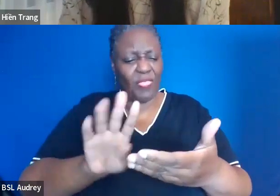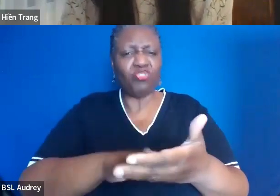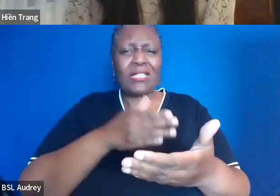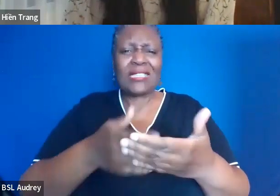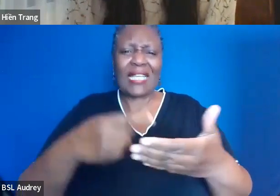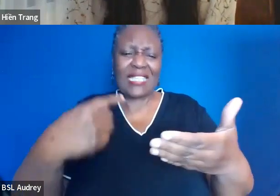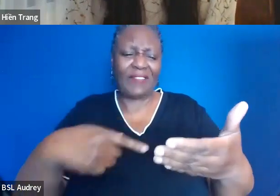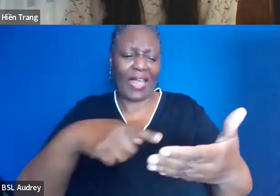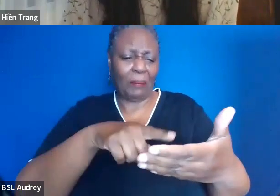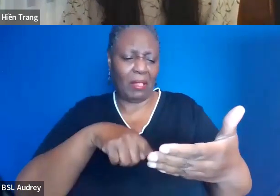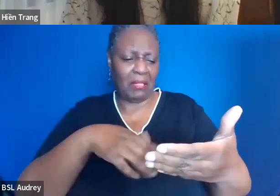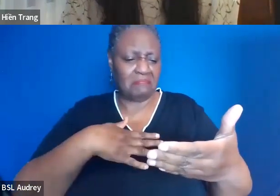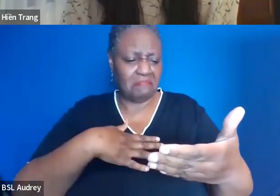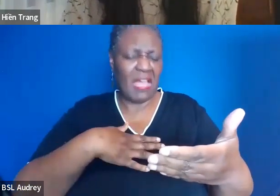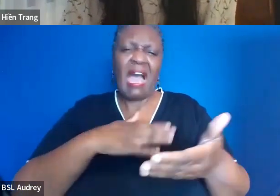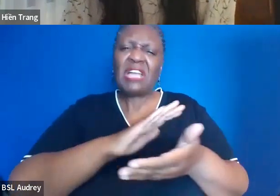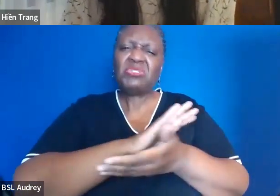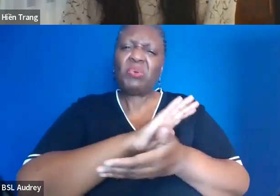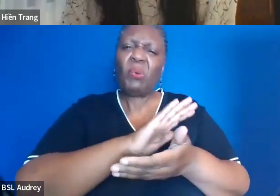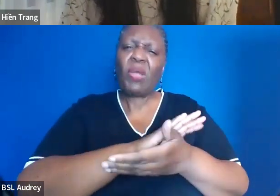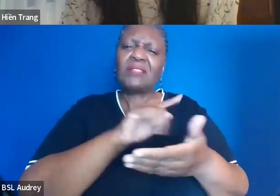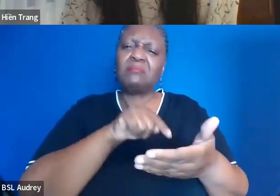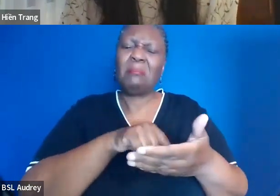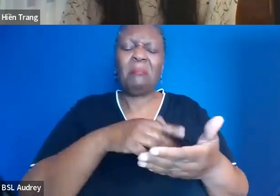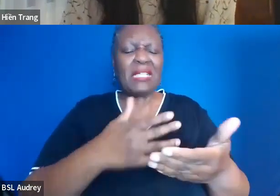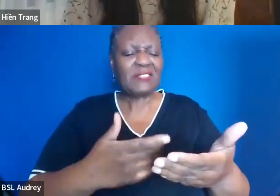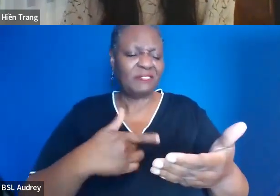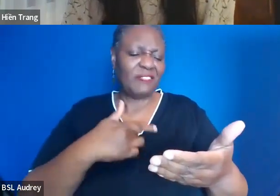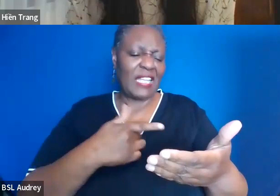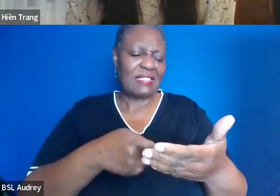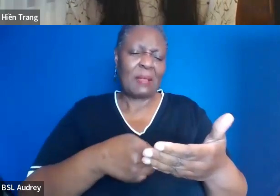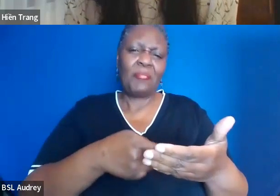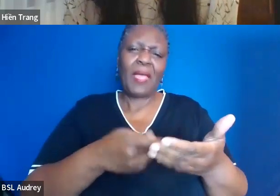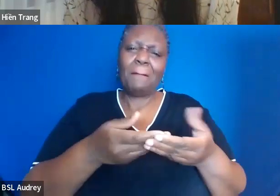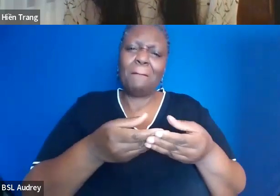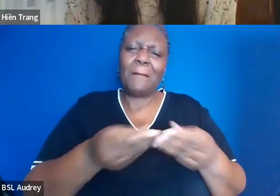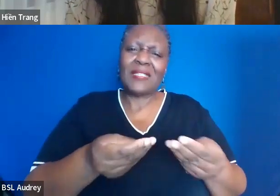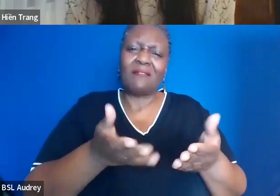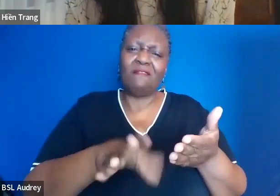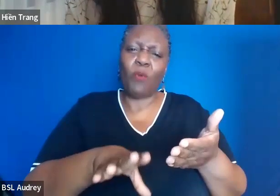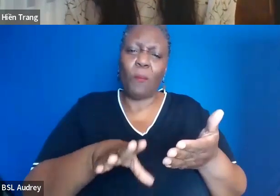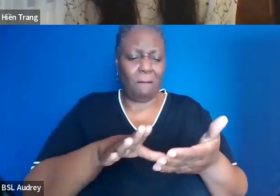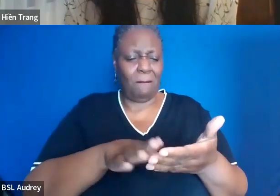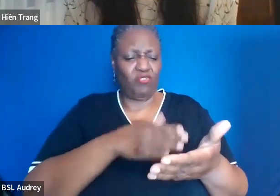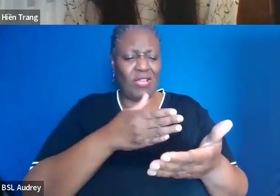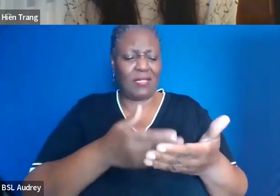I I enjoyed them but I also felt like there was something missing um as someone who was always